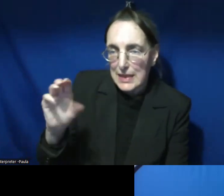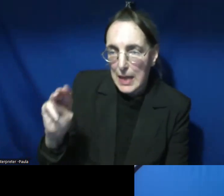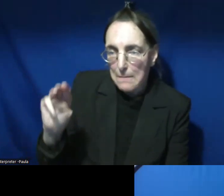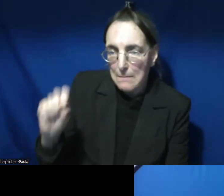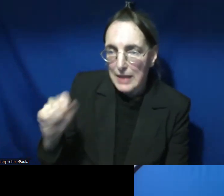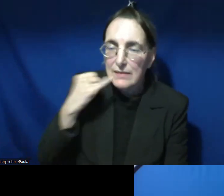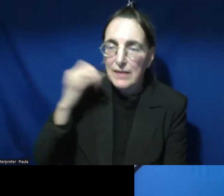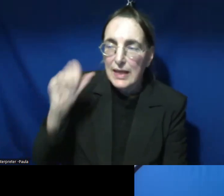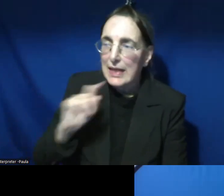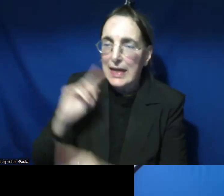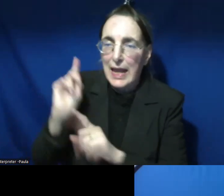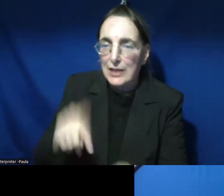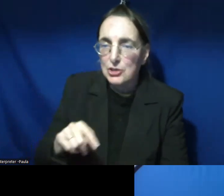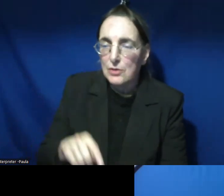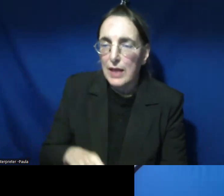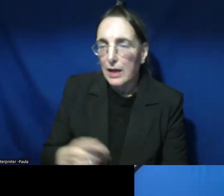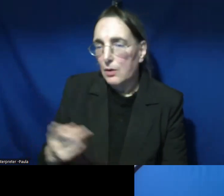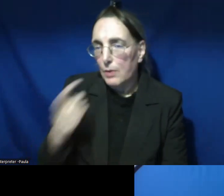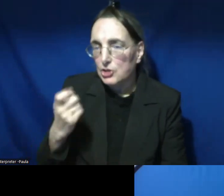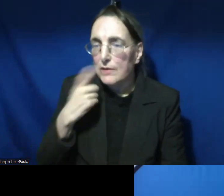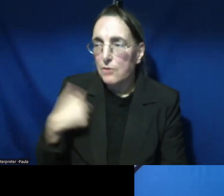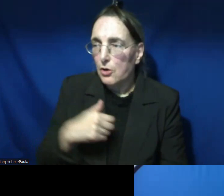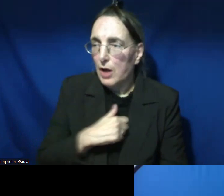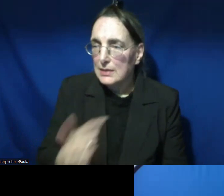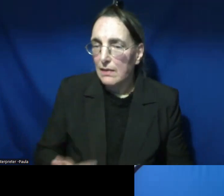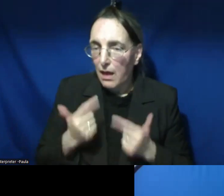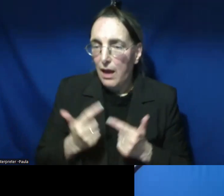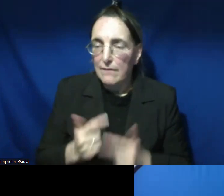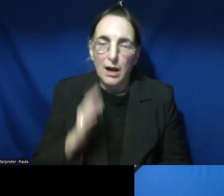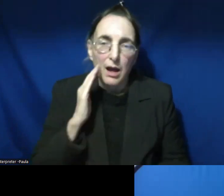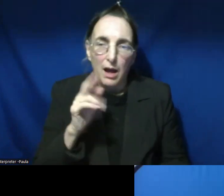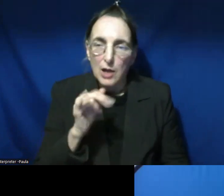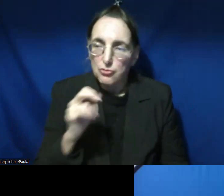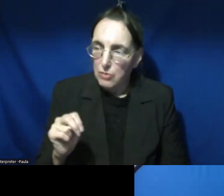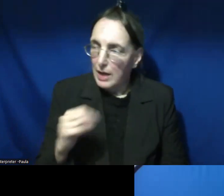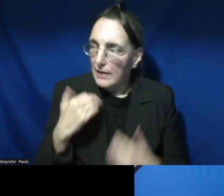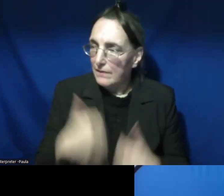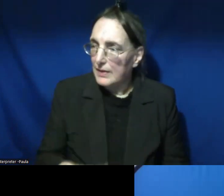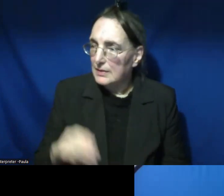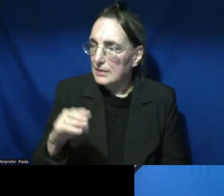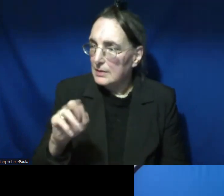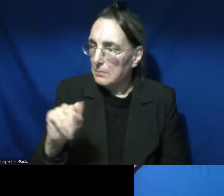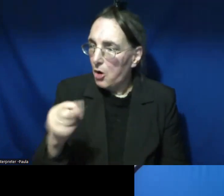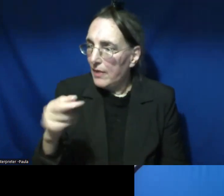live. MARTHA EGAN: Hi Ryan, thanks. This is Martha Egan. Let me see if I can come on video here